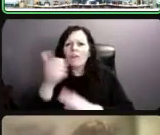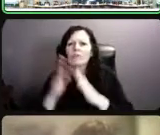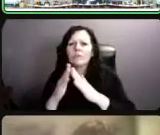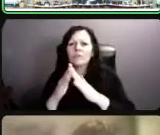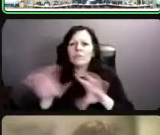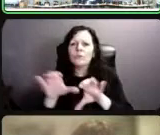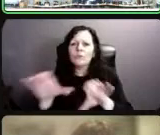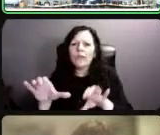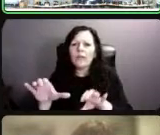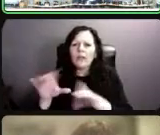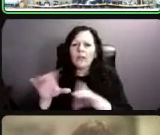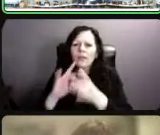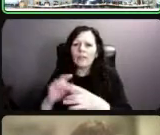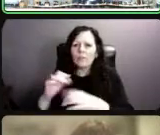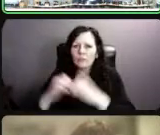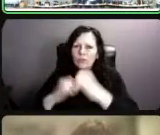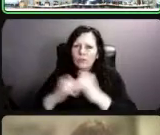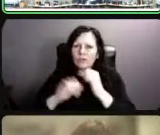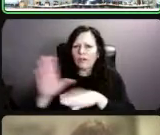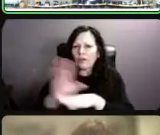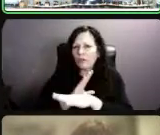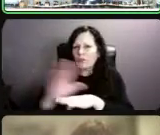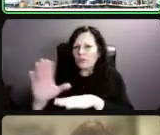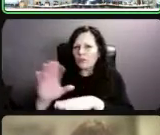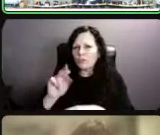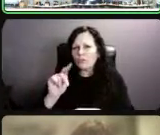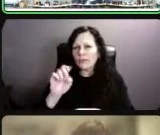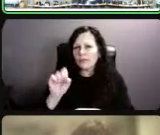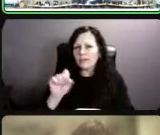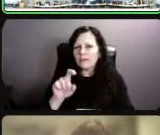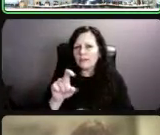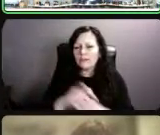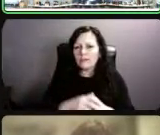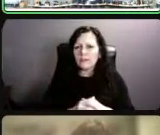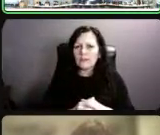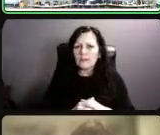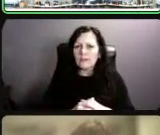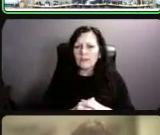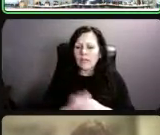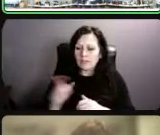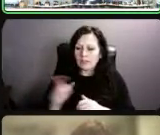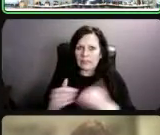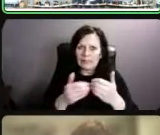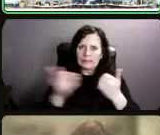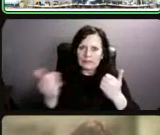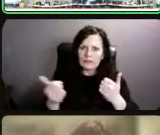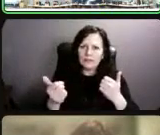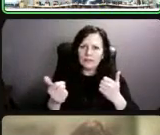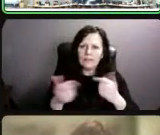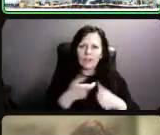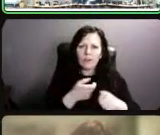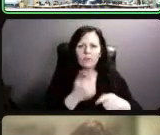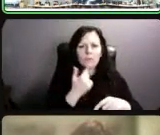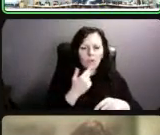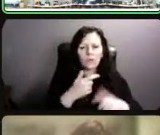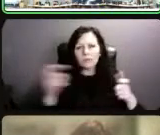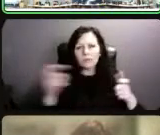JOSH, DO WE KNOW WHAT OTHER